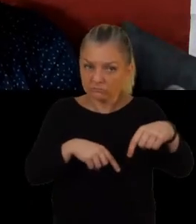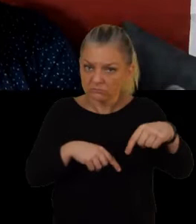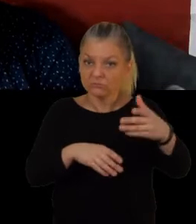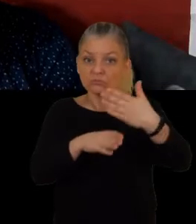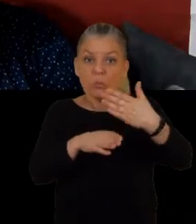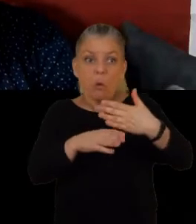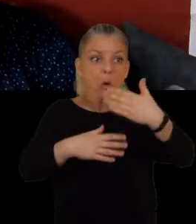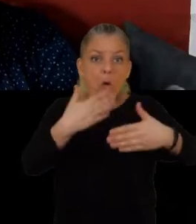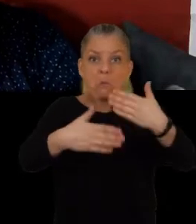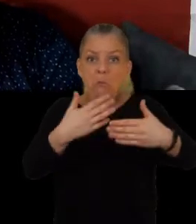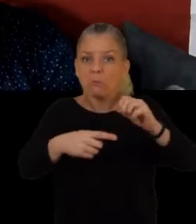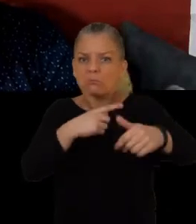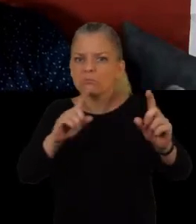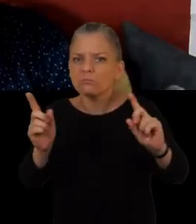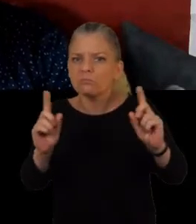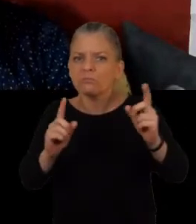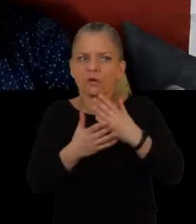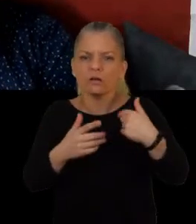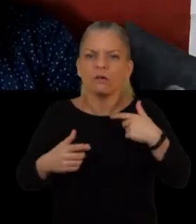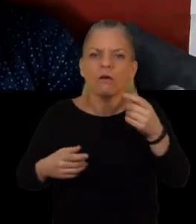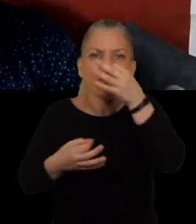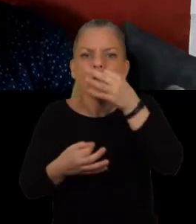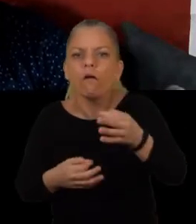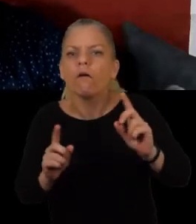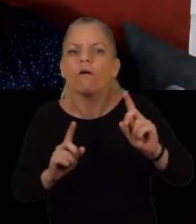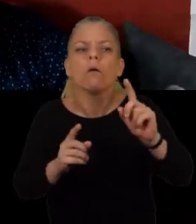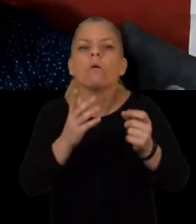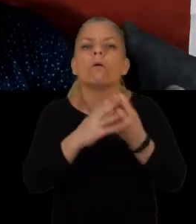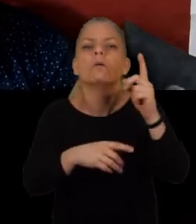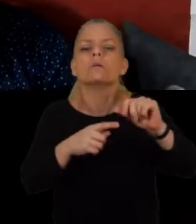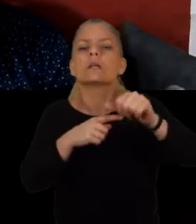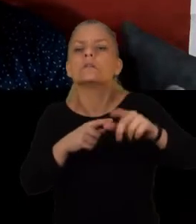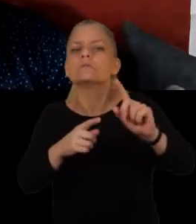that jobs were going to be created and the part of me was intrigued but there's also that part of